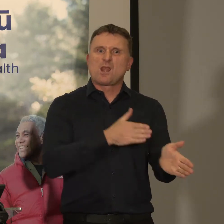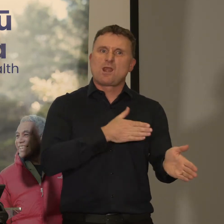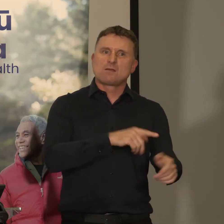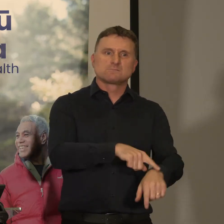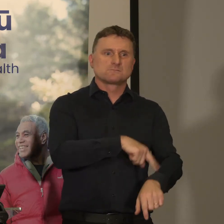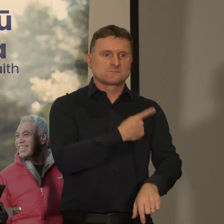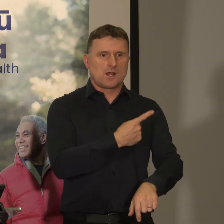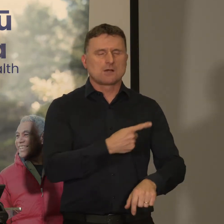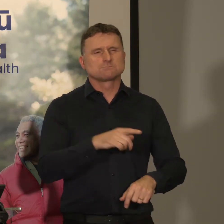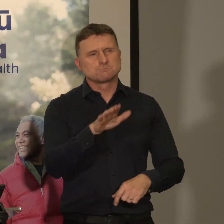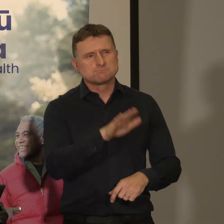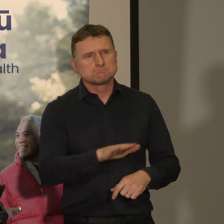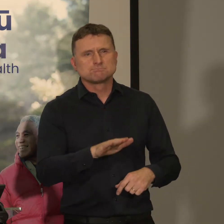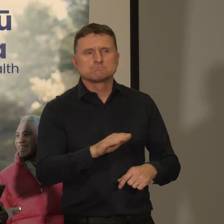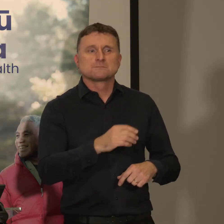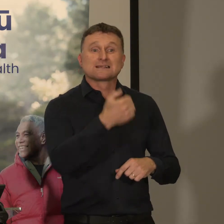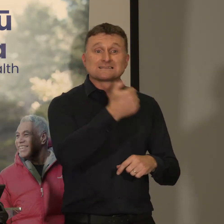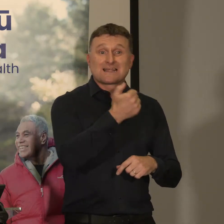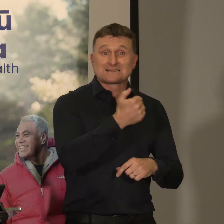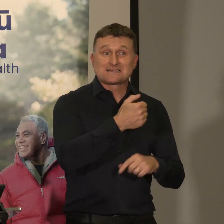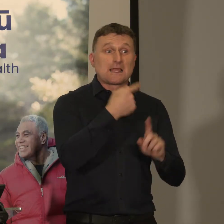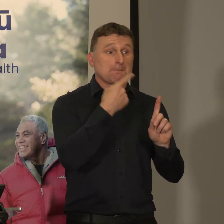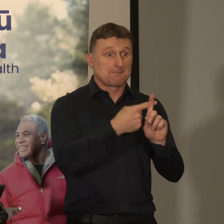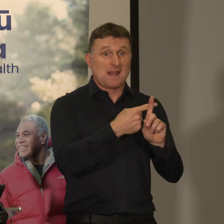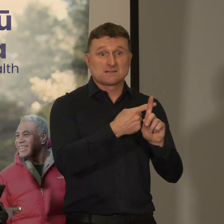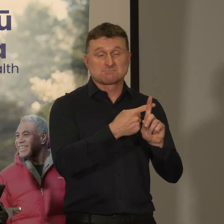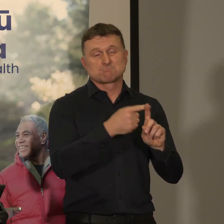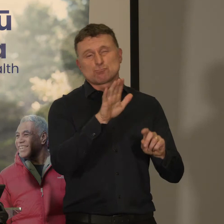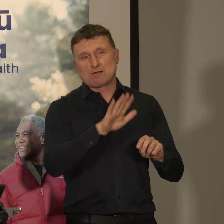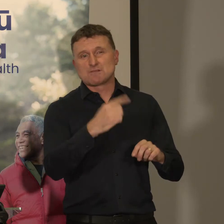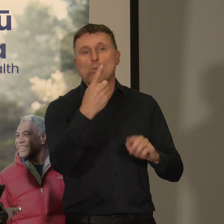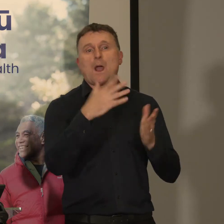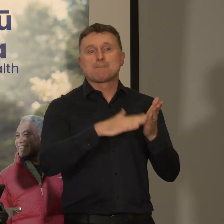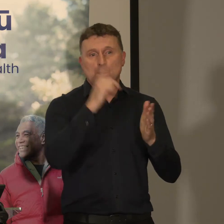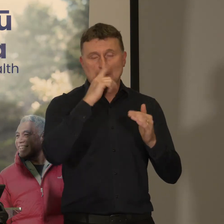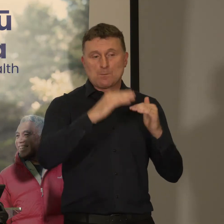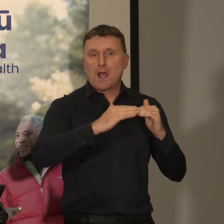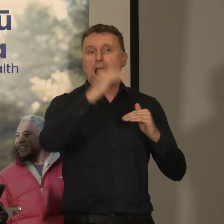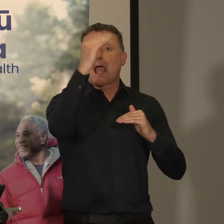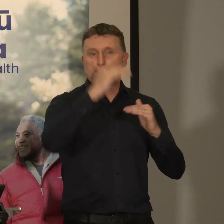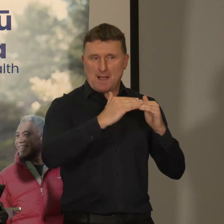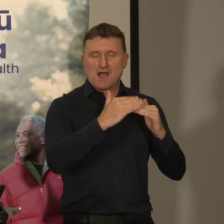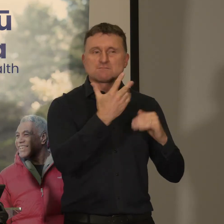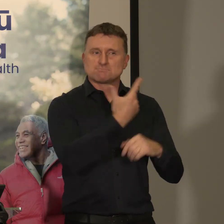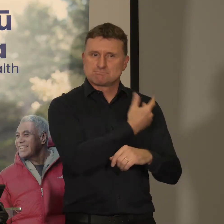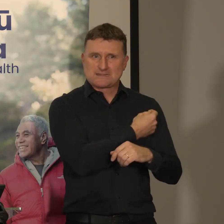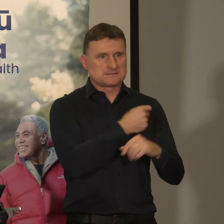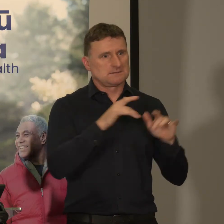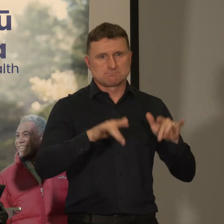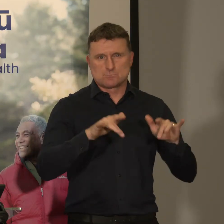currently about 1 million eligible people over the age of 16 who have not yet had